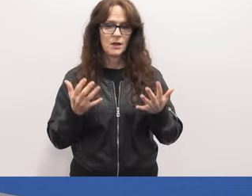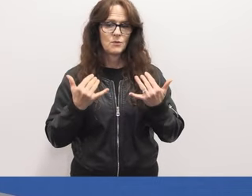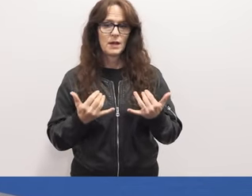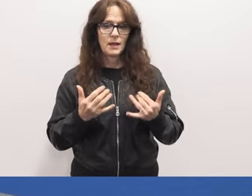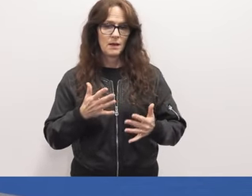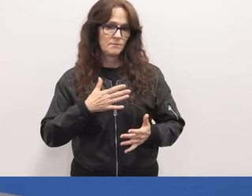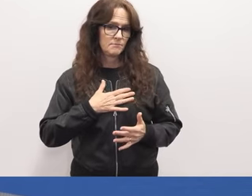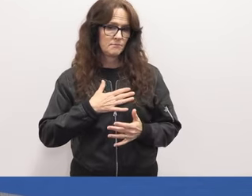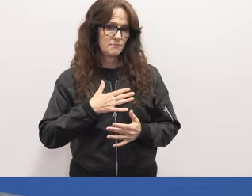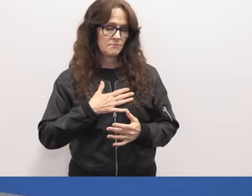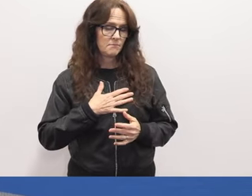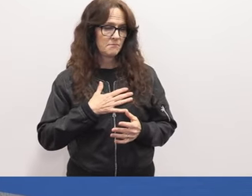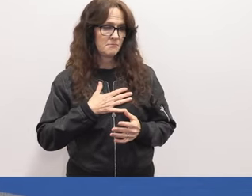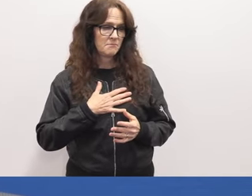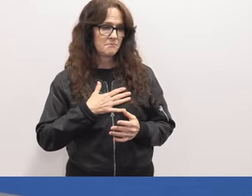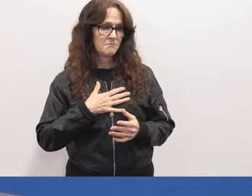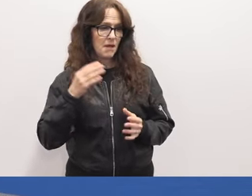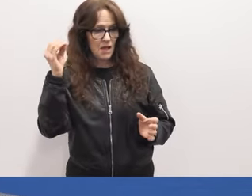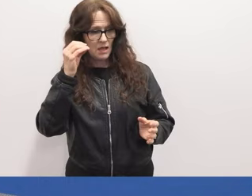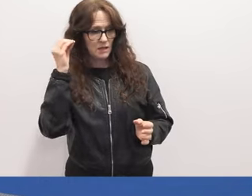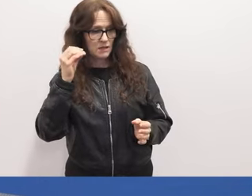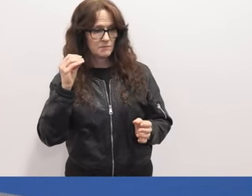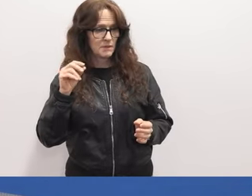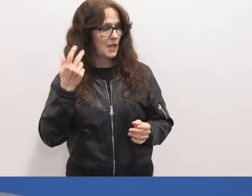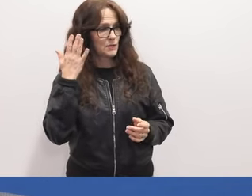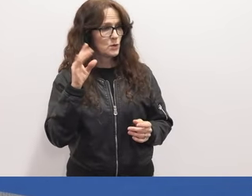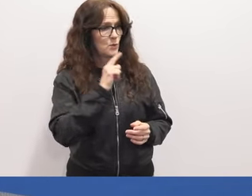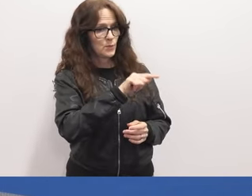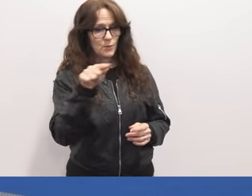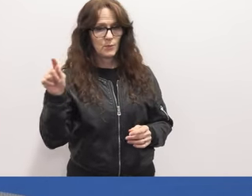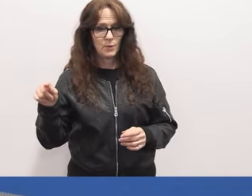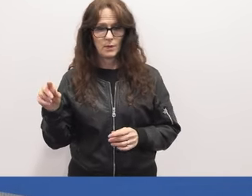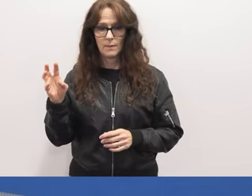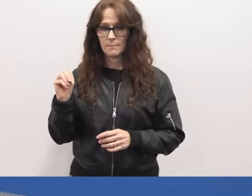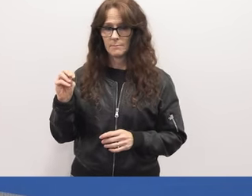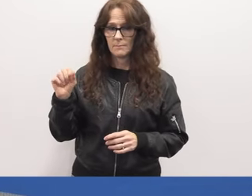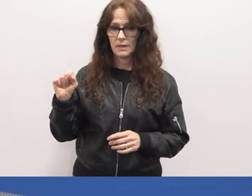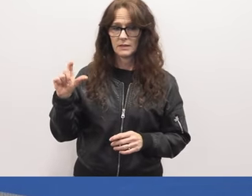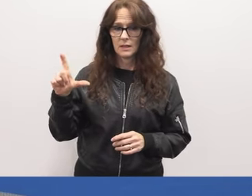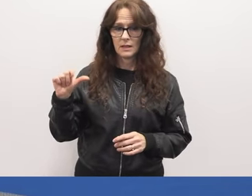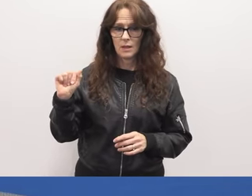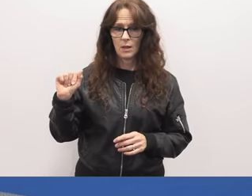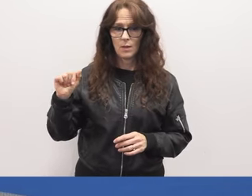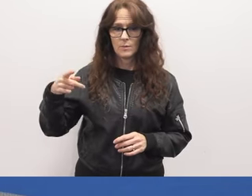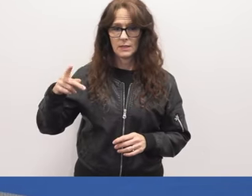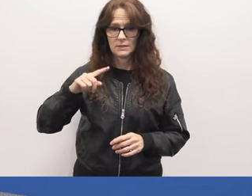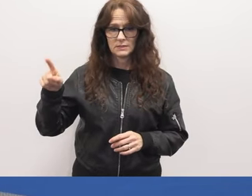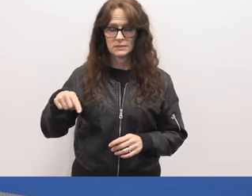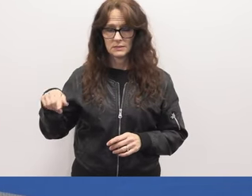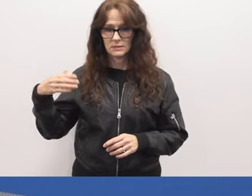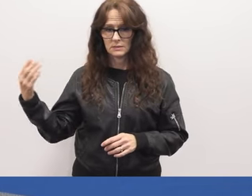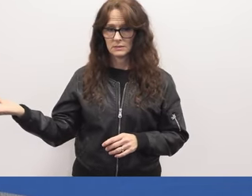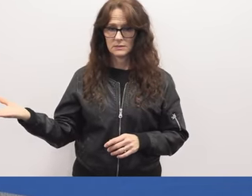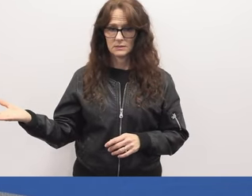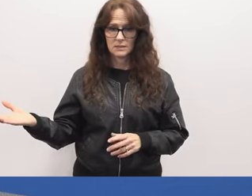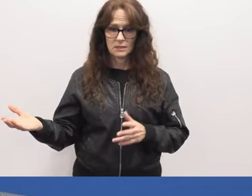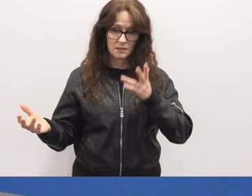I don't know where, what everybody else thinks. Ms. Lopez, did you have your light on? No.